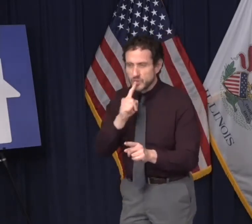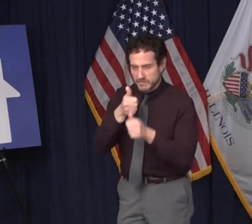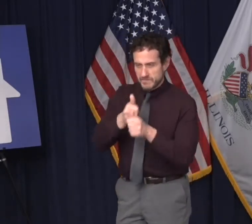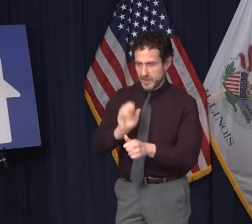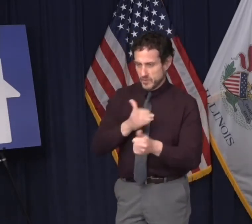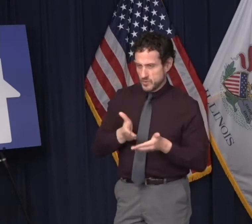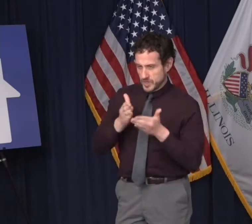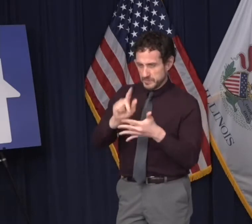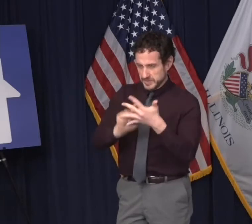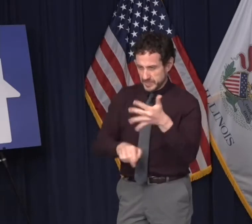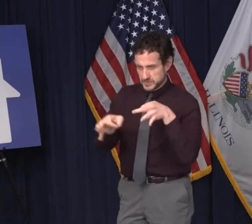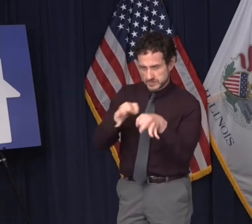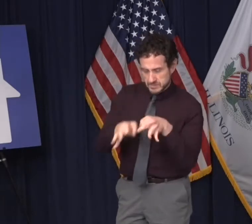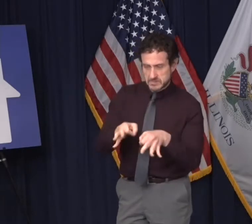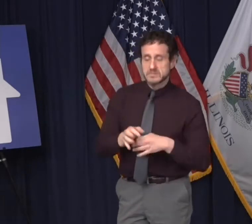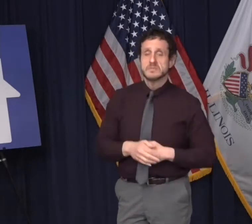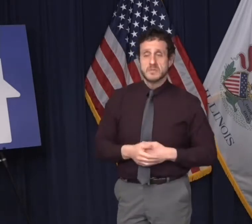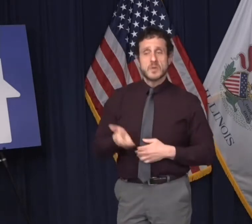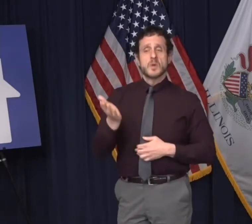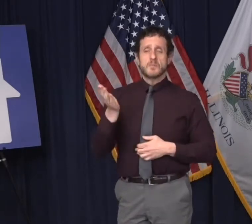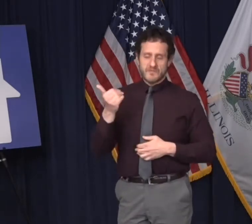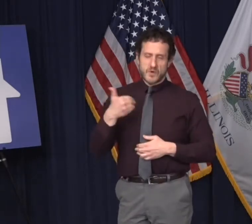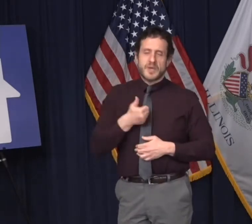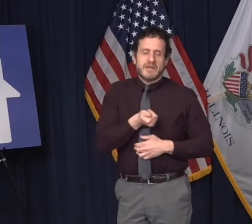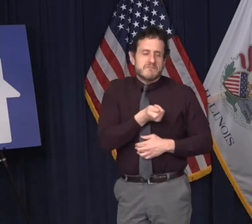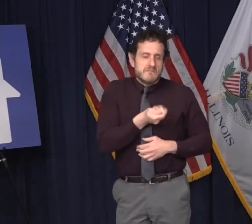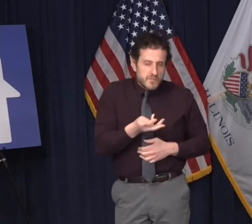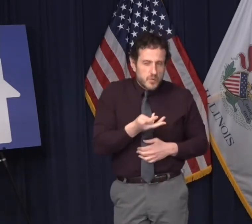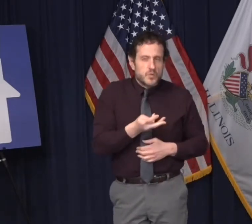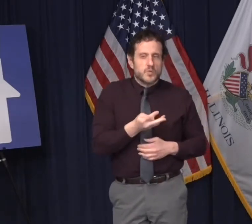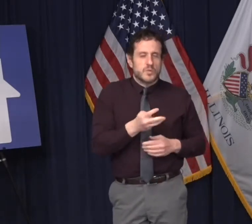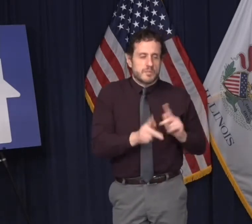FOLLOW RECOMMENDATIONS. THAT WAS WHEN WE HAD A